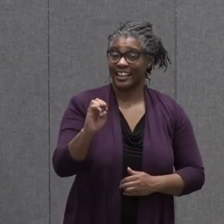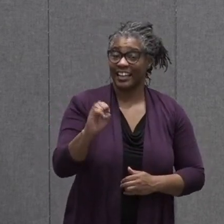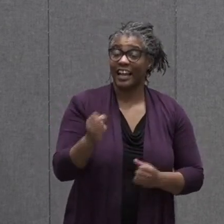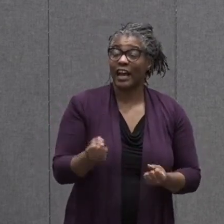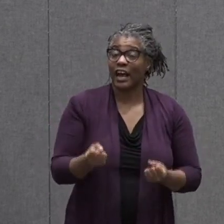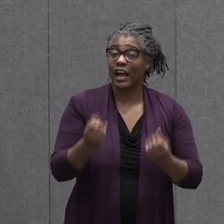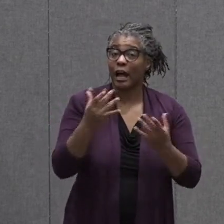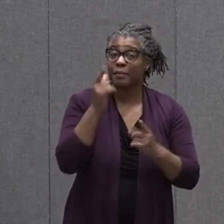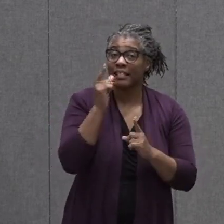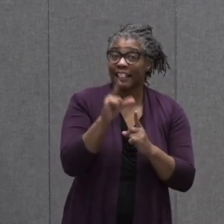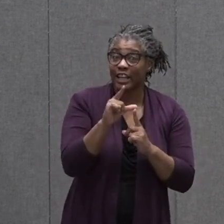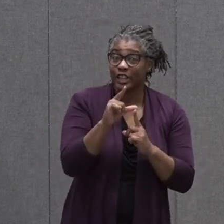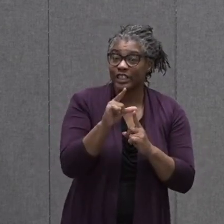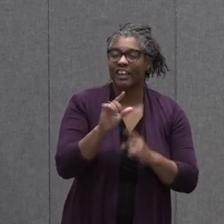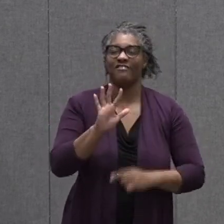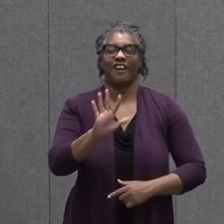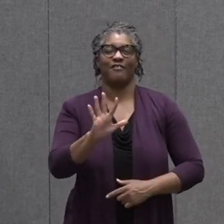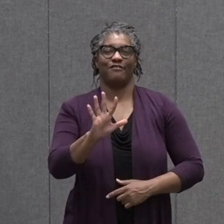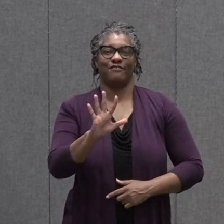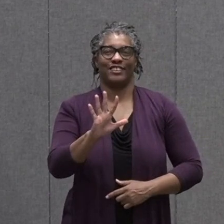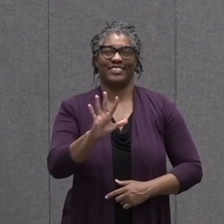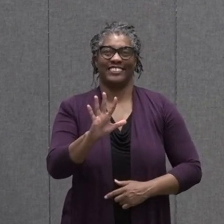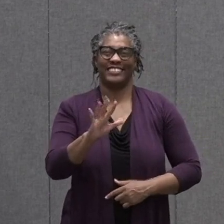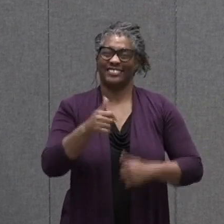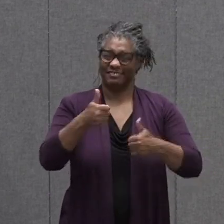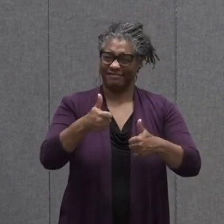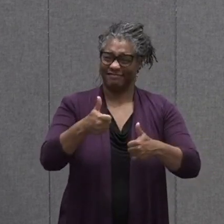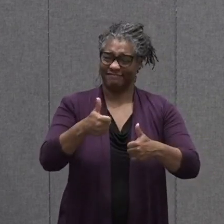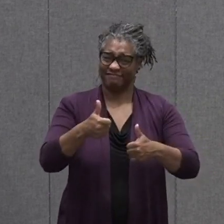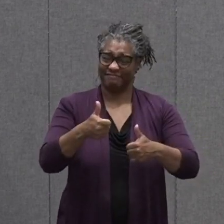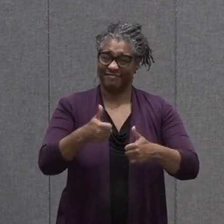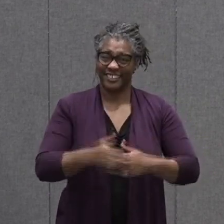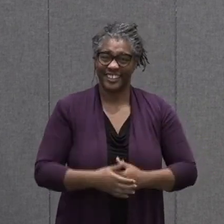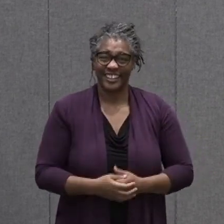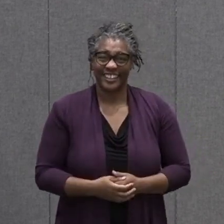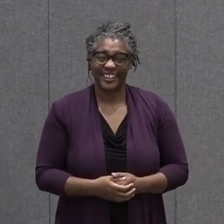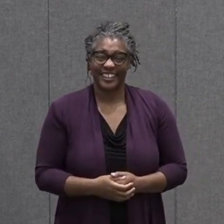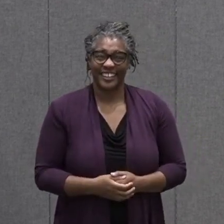Great job. We did it. I'll add it to our last column.